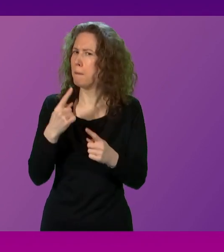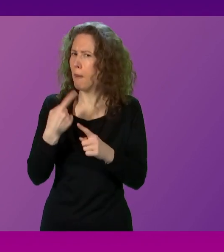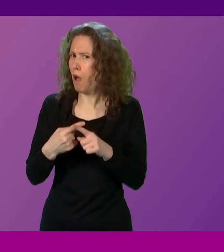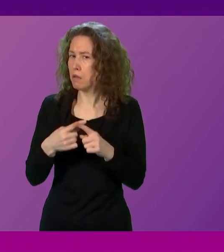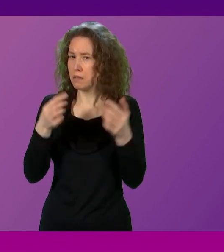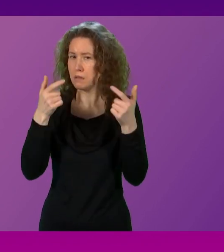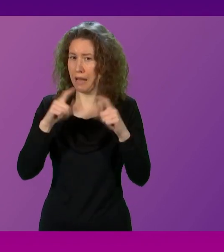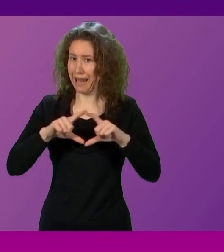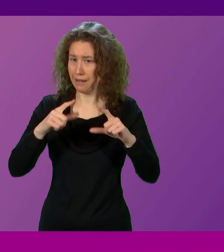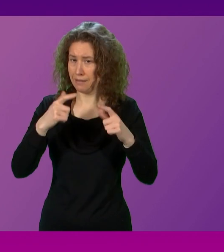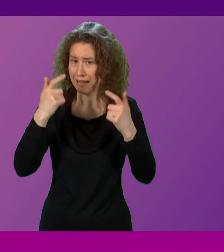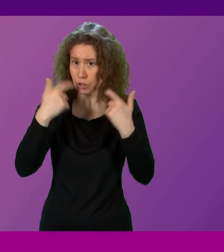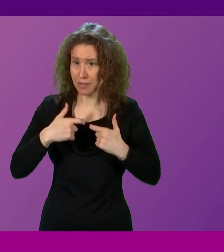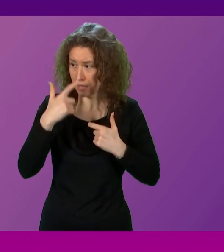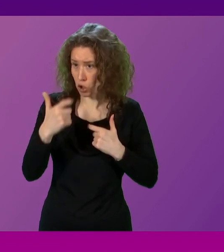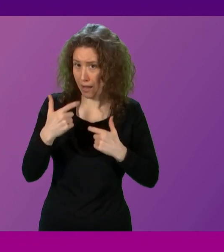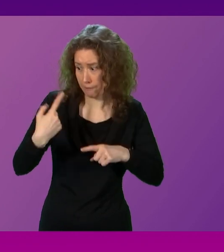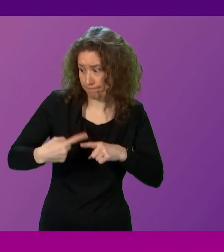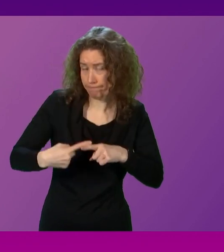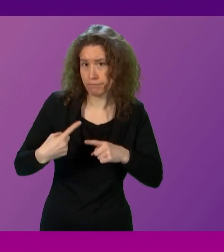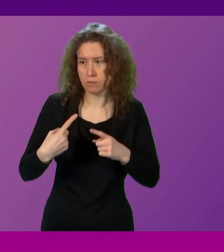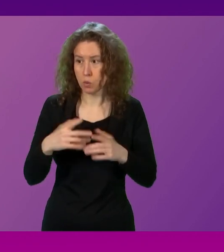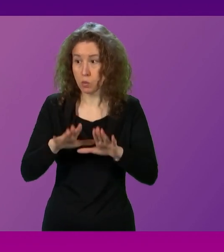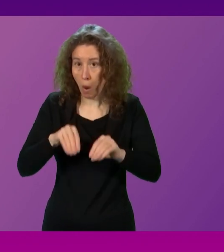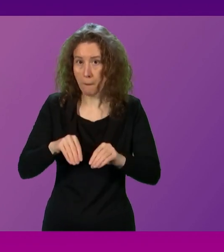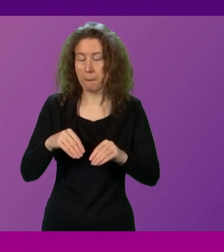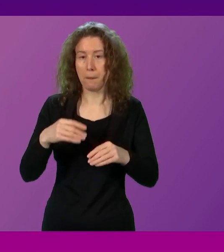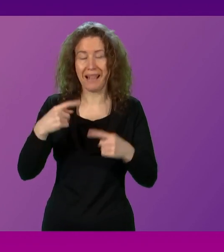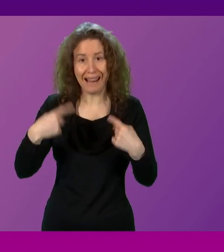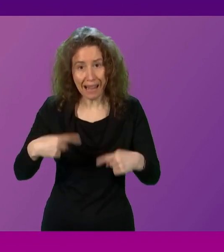to introduce to crack down on illegal and unethical breeding